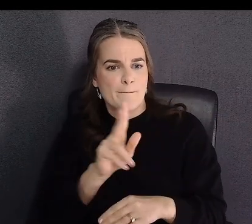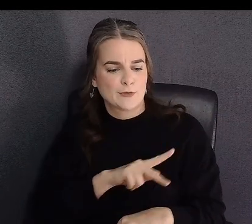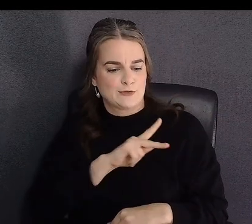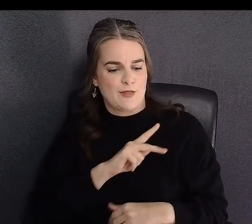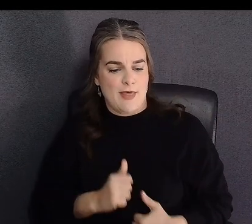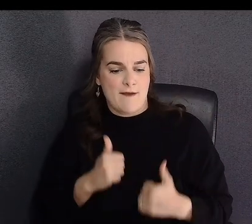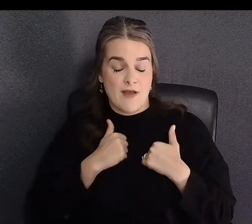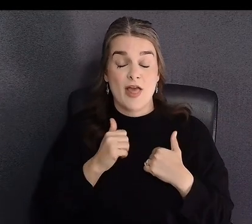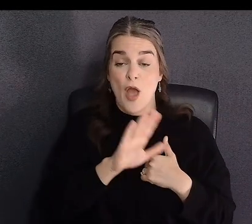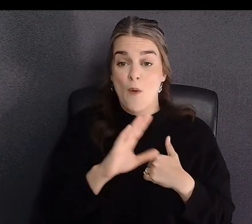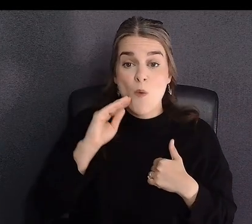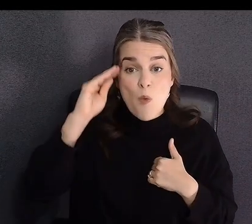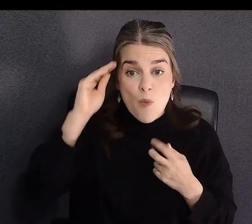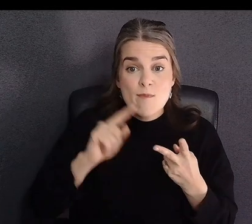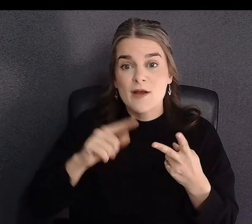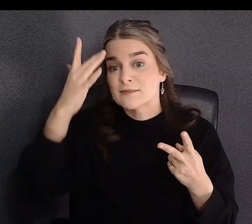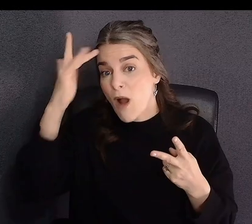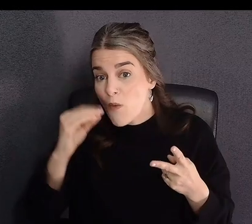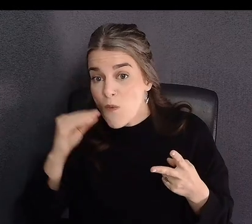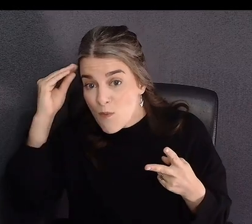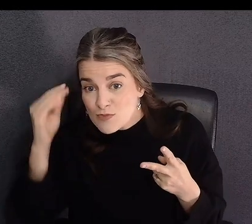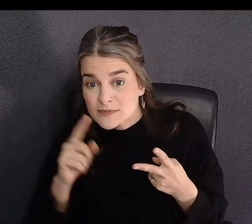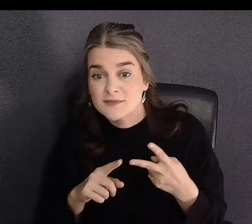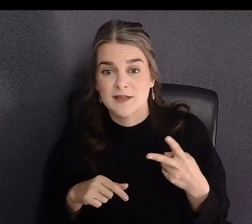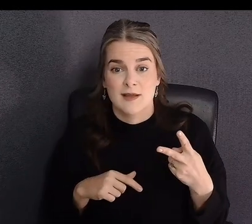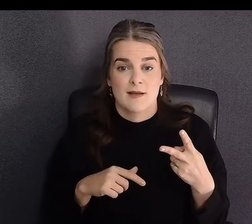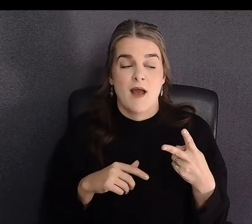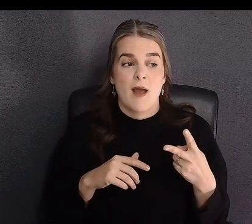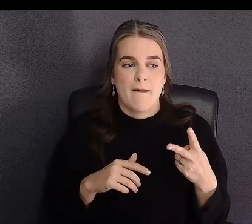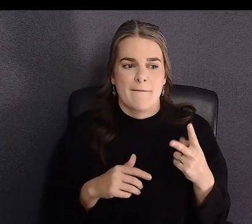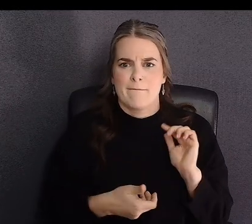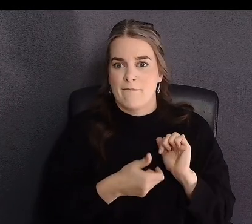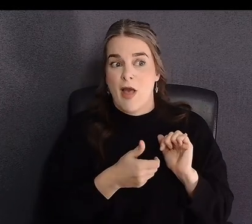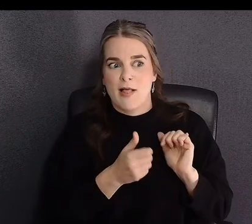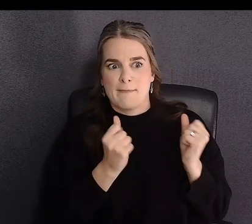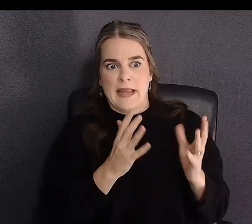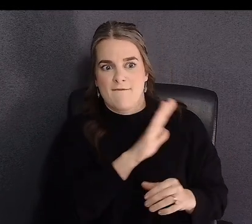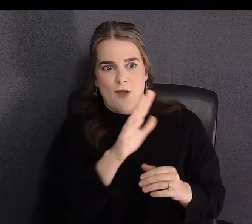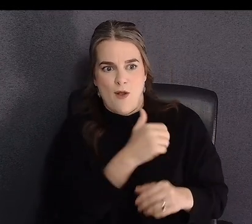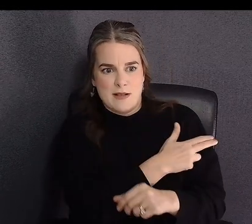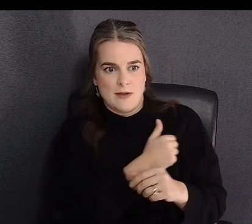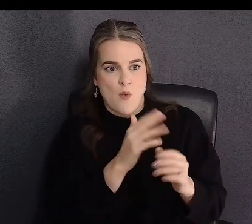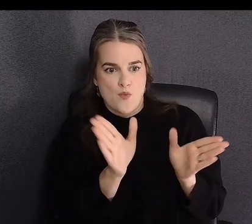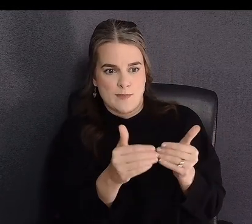as their home, for smart homes. A lot of their hospital rooms are set up with AT